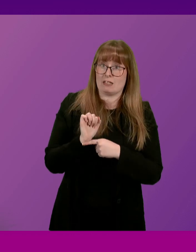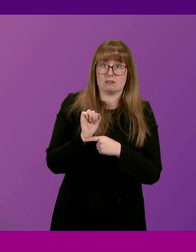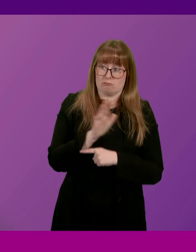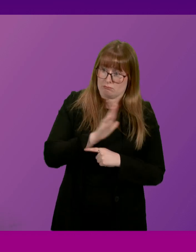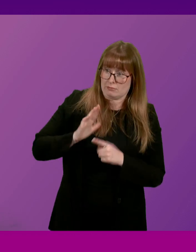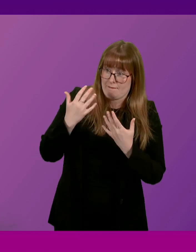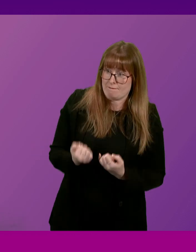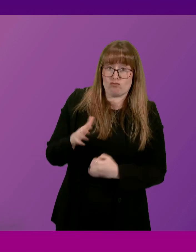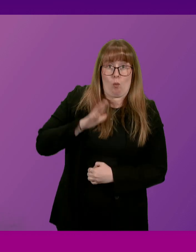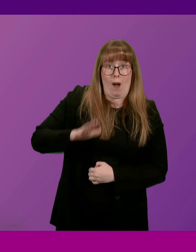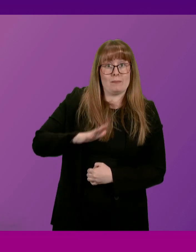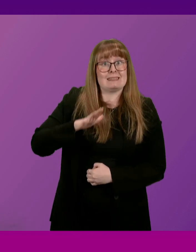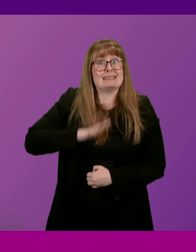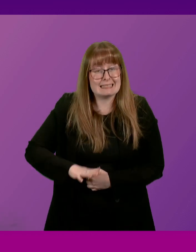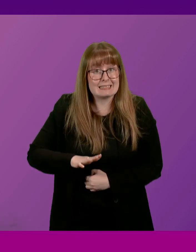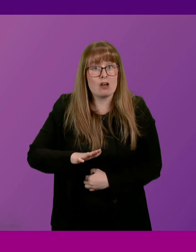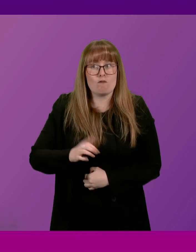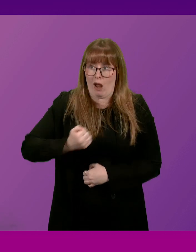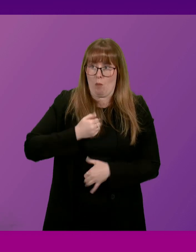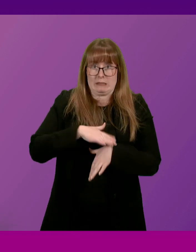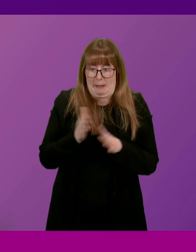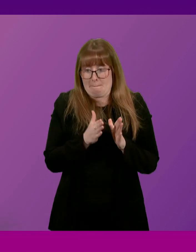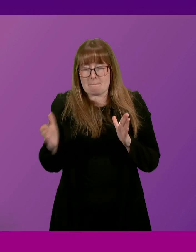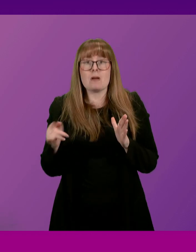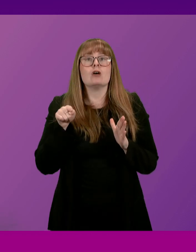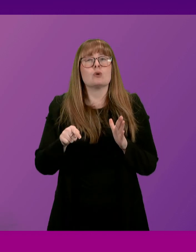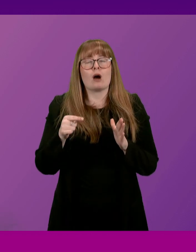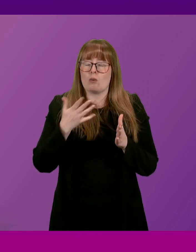requirements that are necessary for our times. I simply point out to Mr